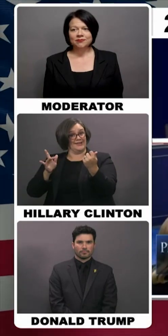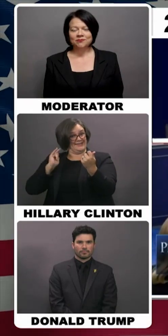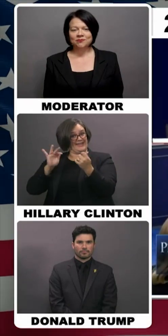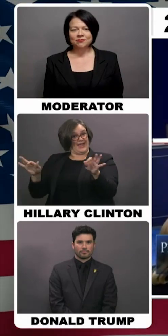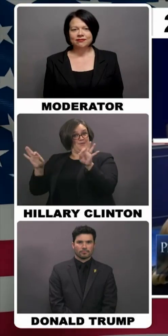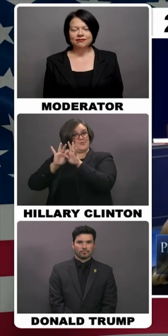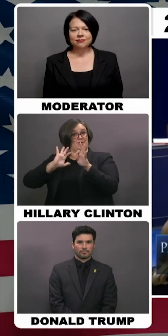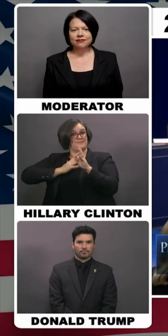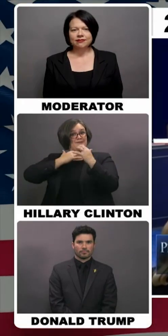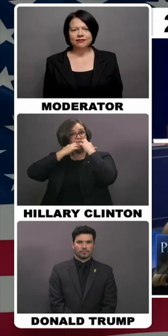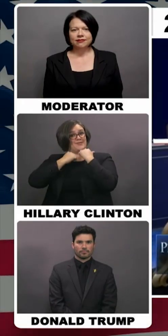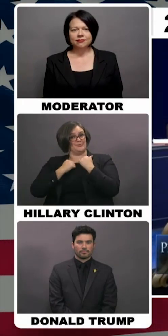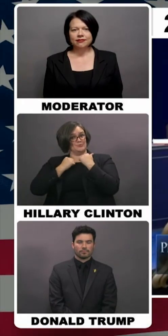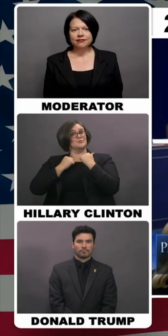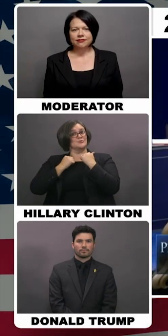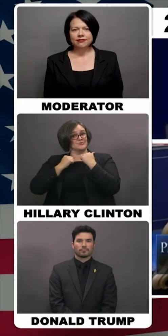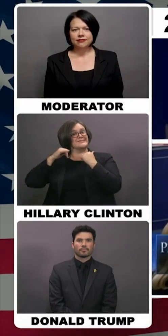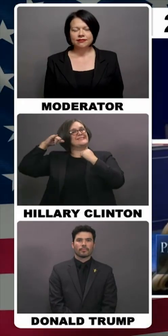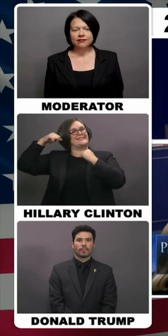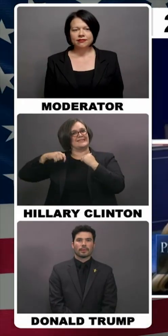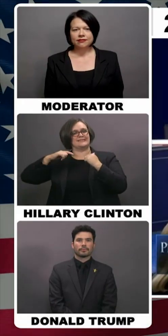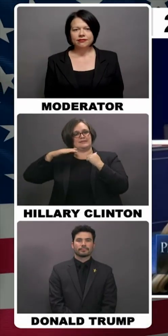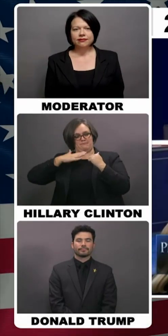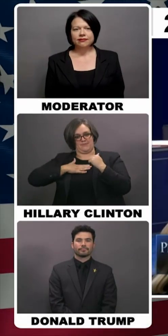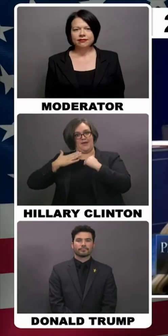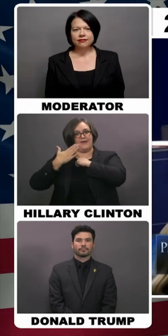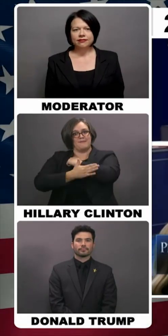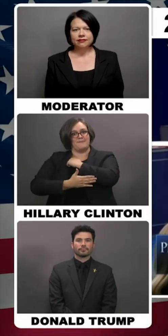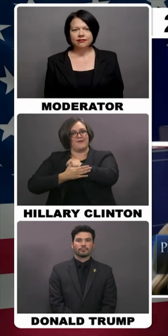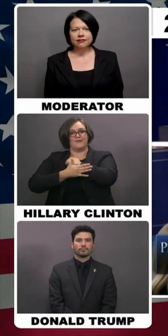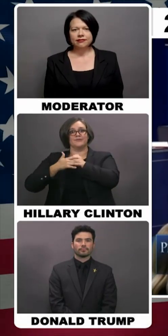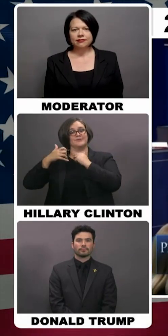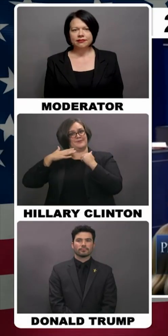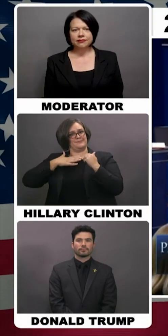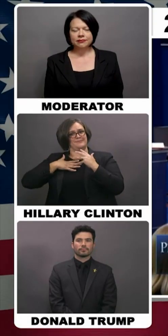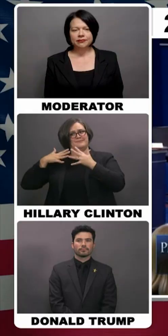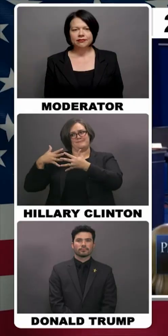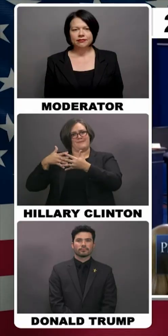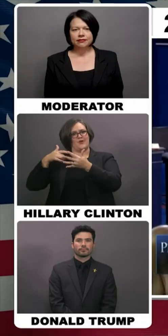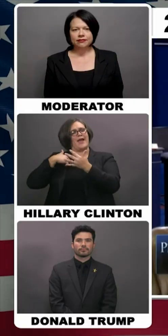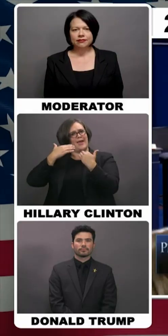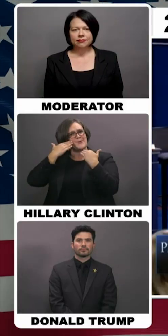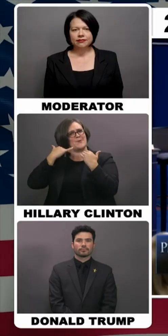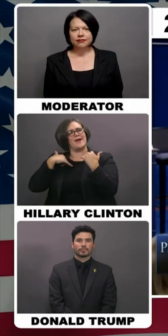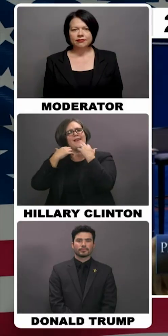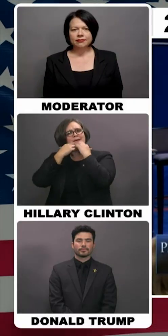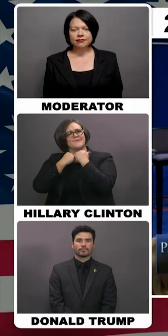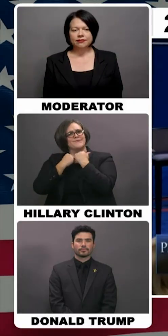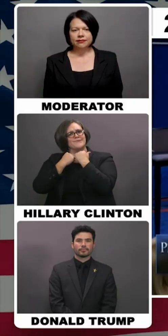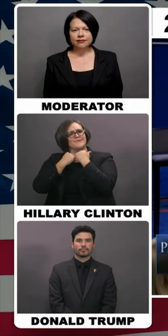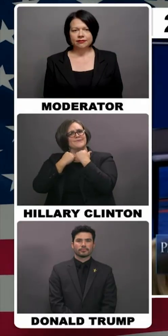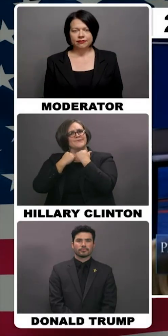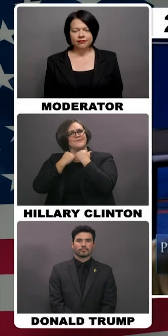because this is the America that I know and love. And I can pledge to you tonight that this is the America